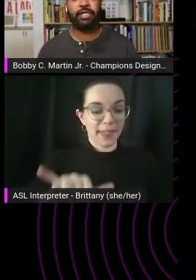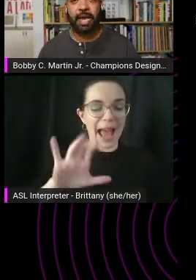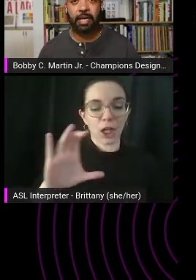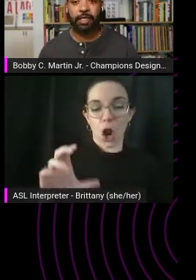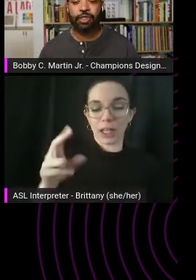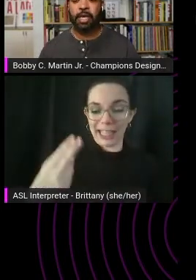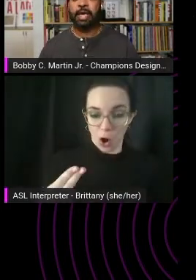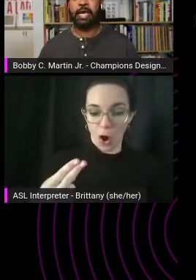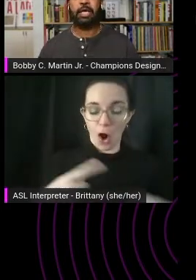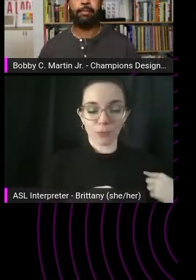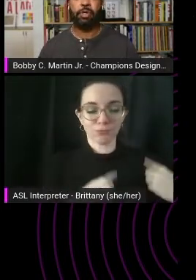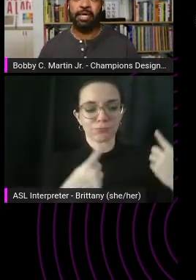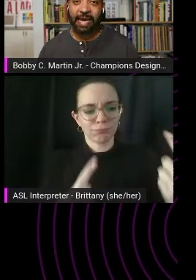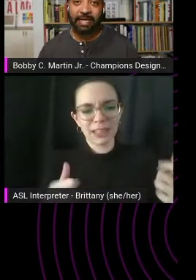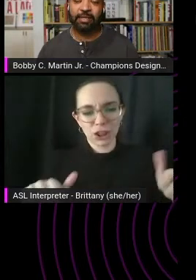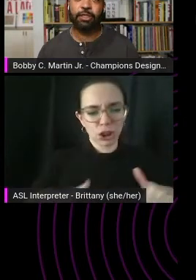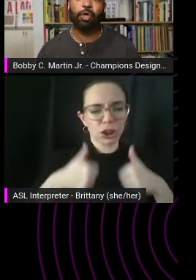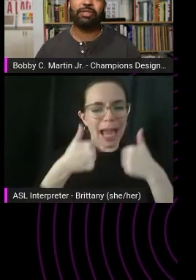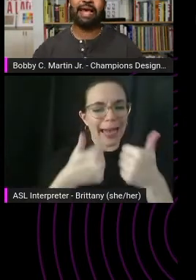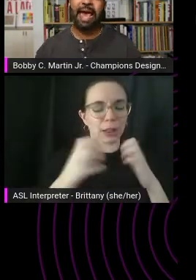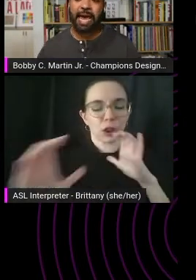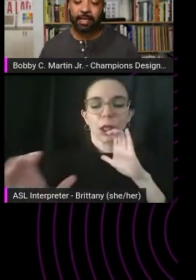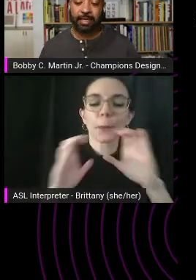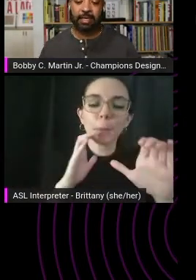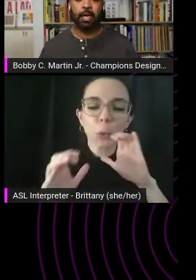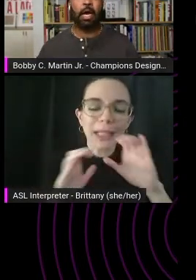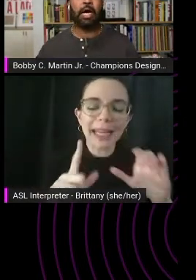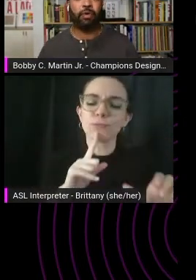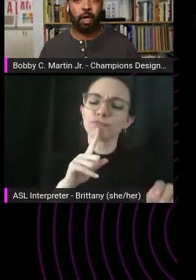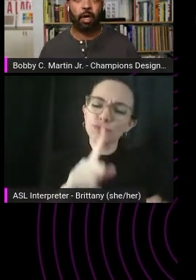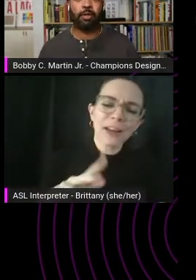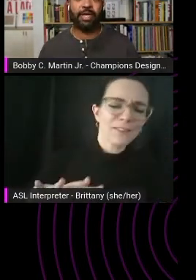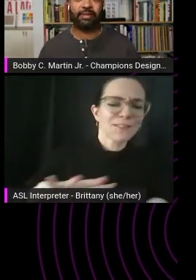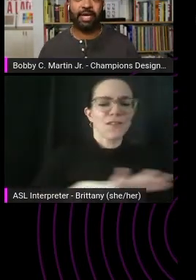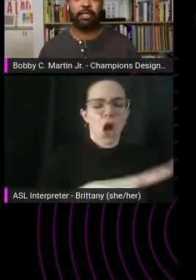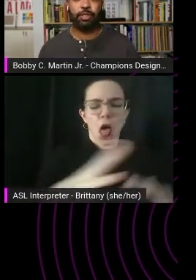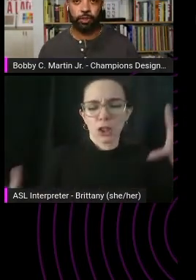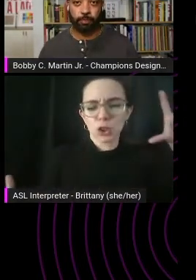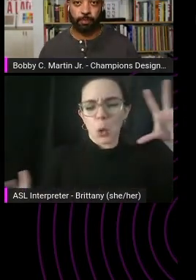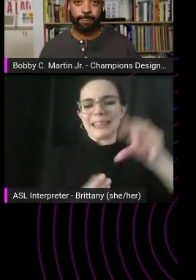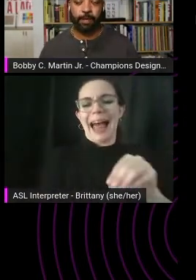challenge in communicating the totality of all that they do.